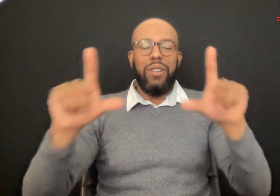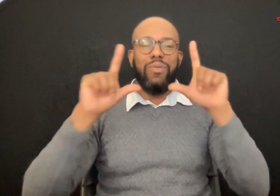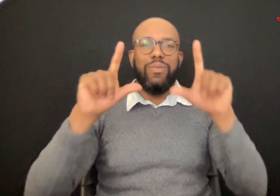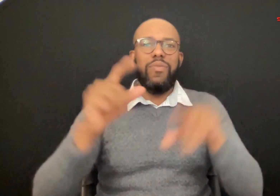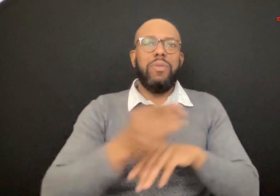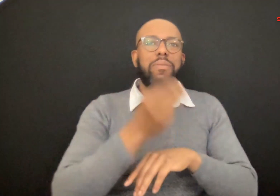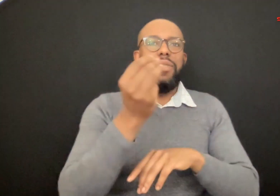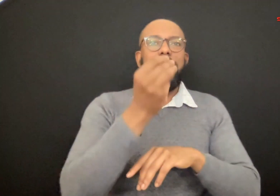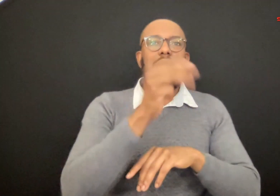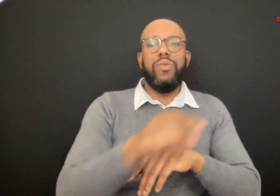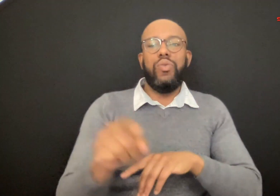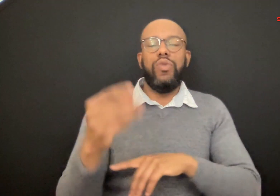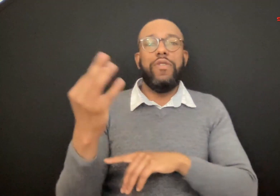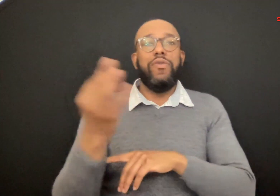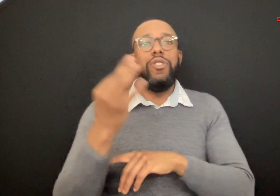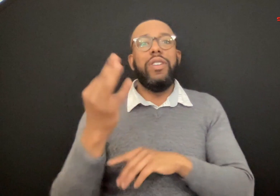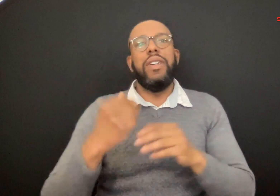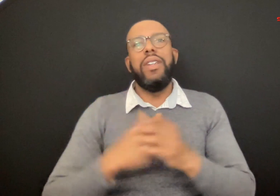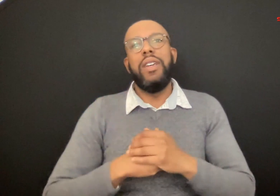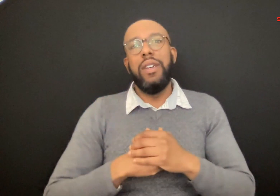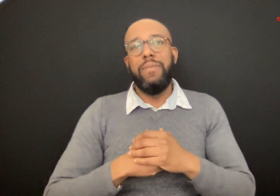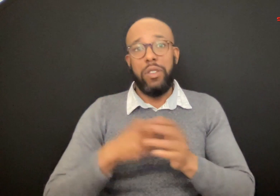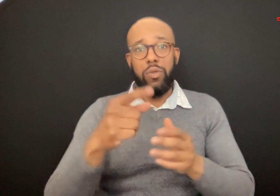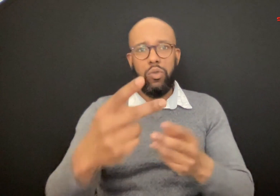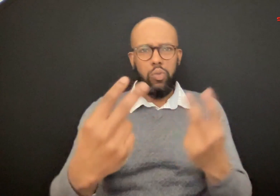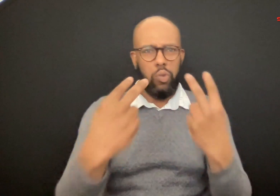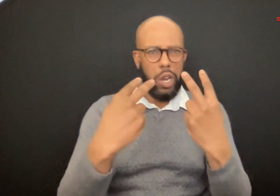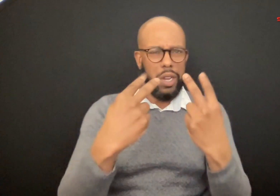So our news we broadcasting updates Monday through Friday.